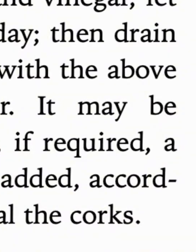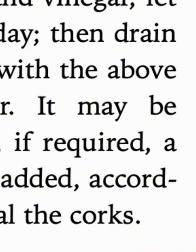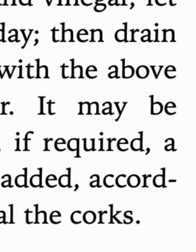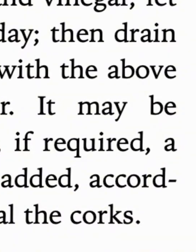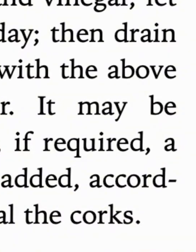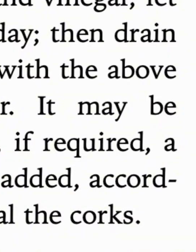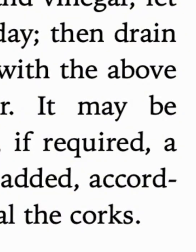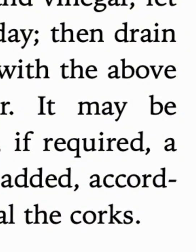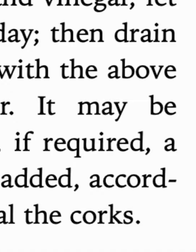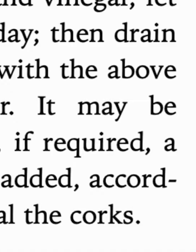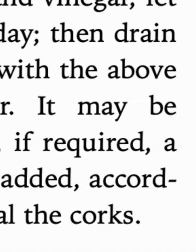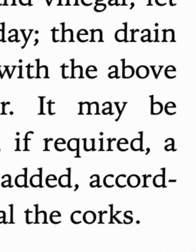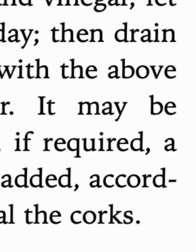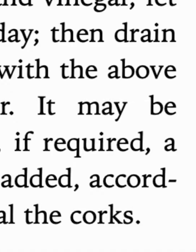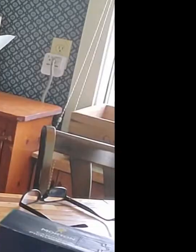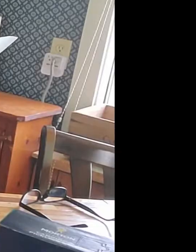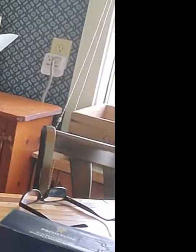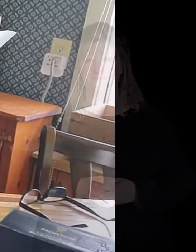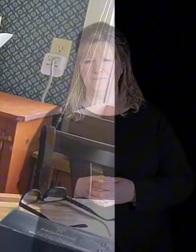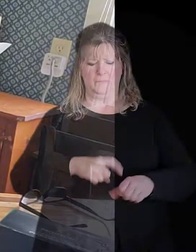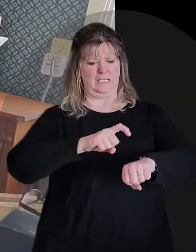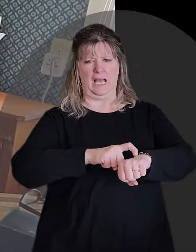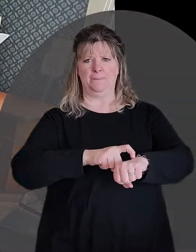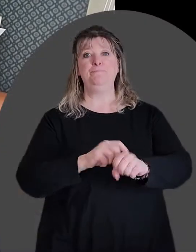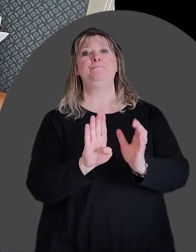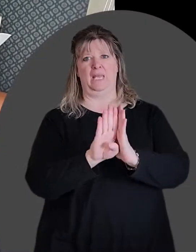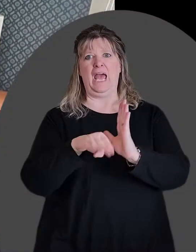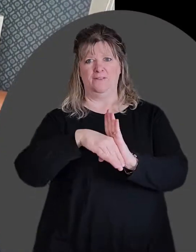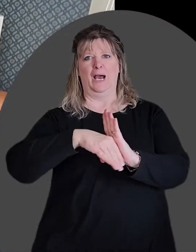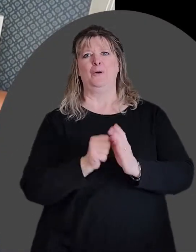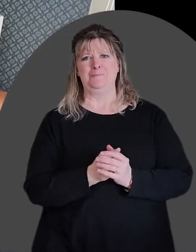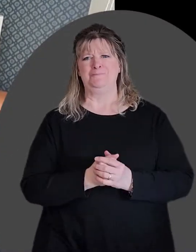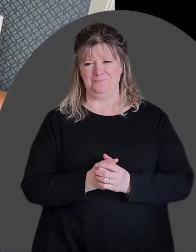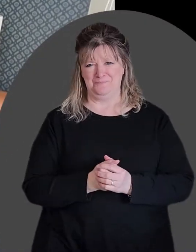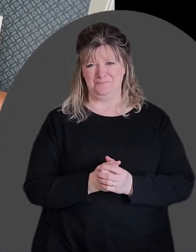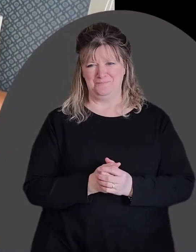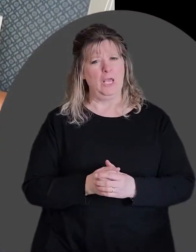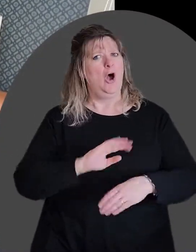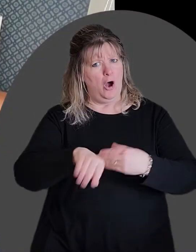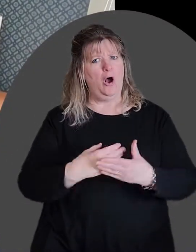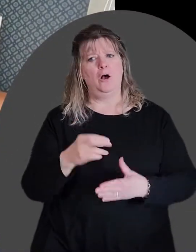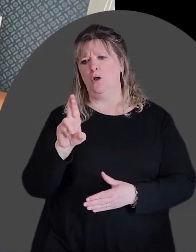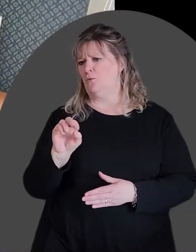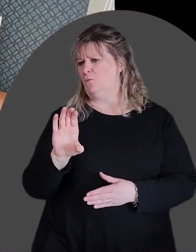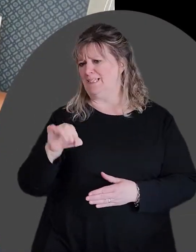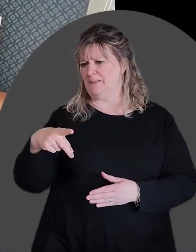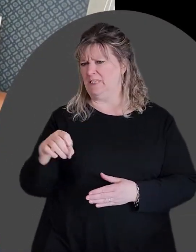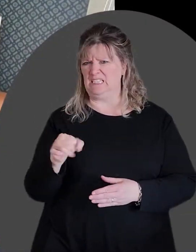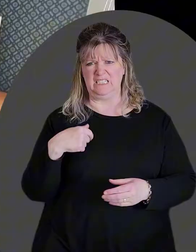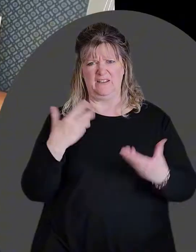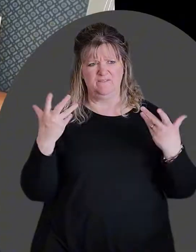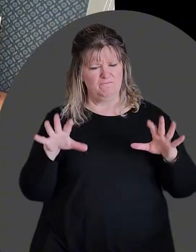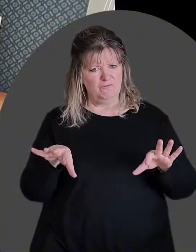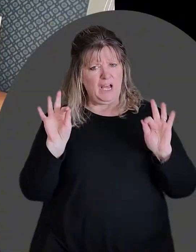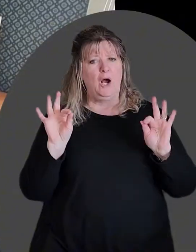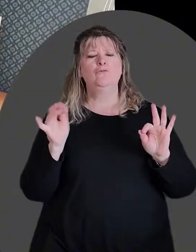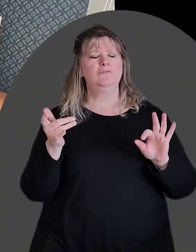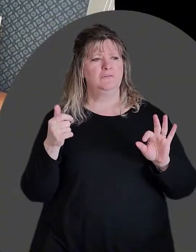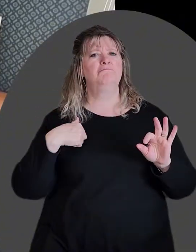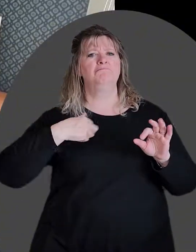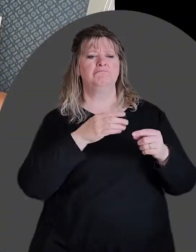seal the corks time half an hour all of the recipes that I found ranging from the 18th century